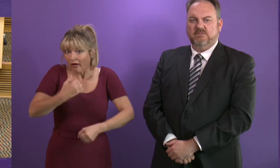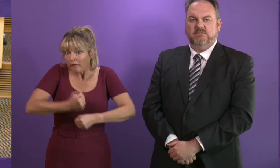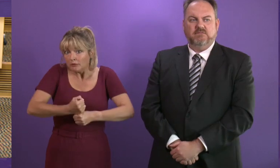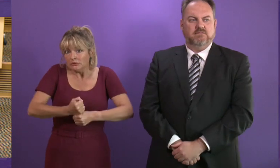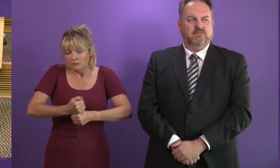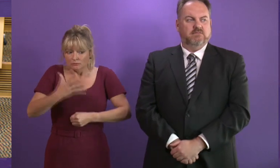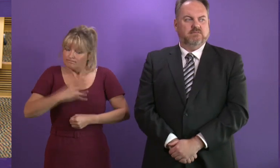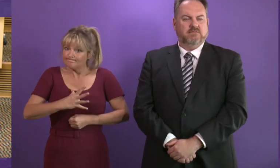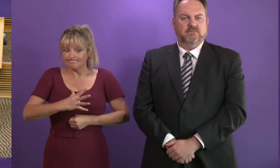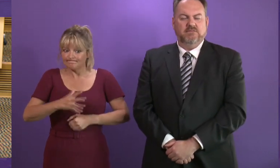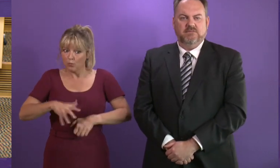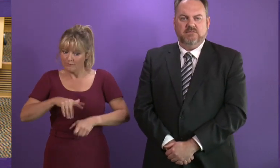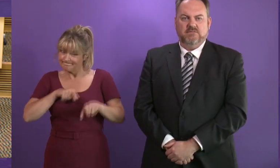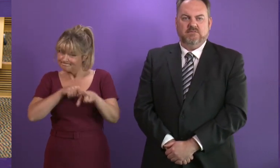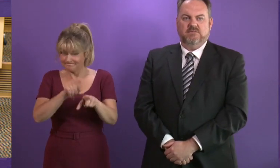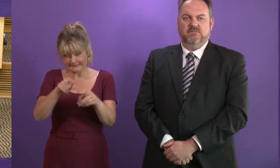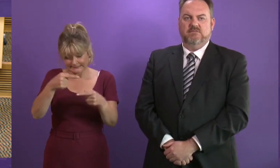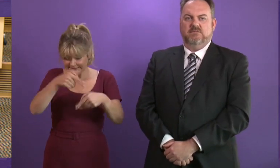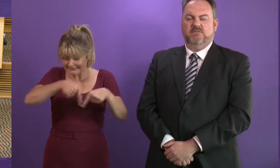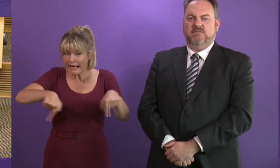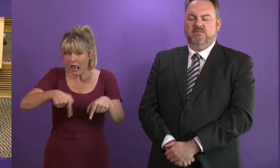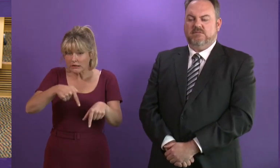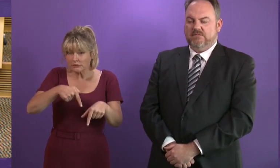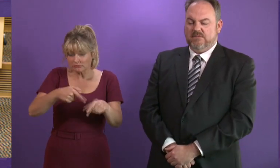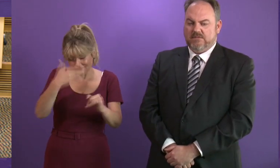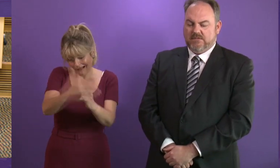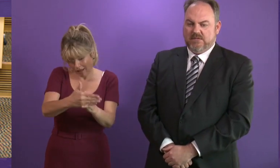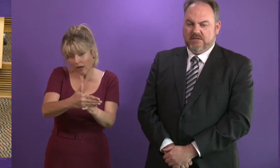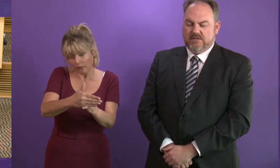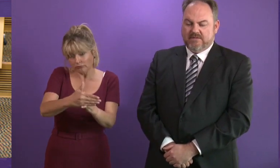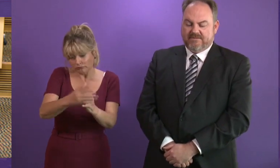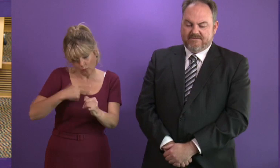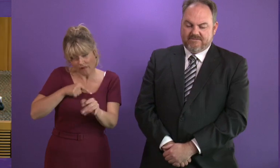deadline, and I hope that we will set out the outcome of that process very soon.